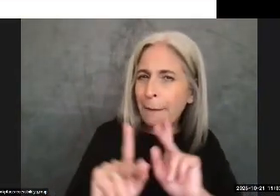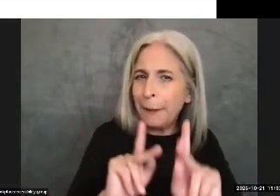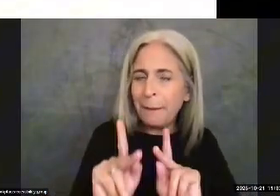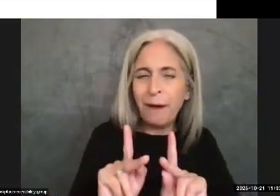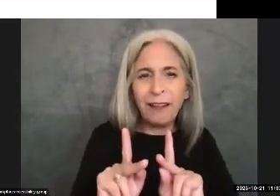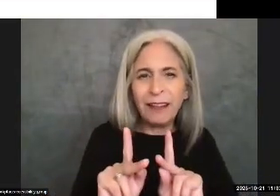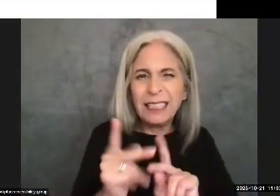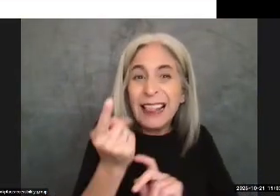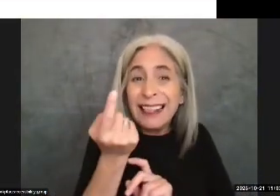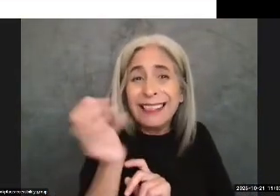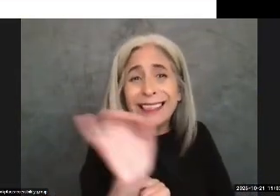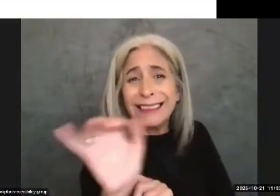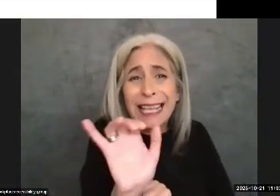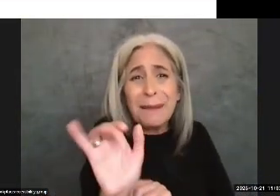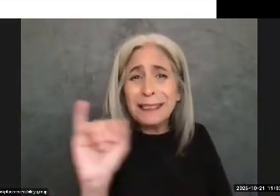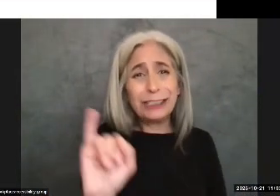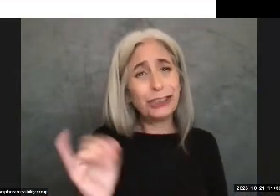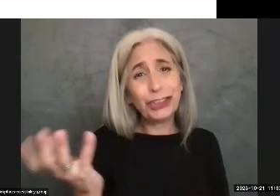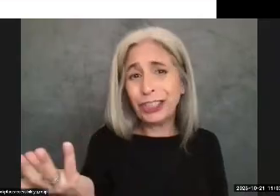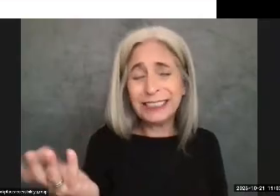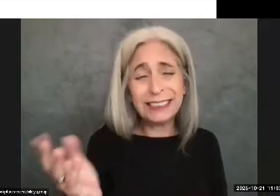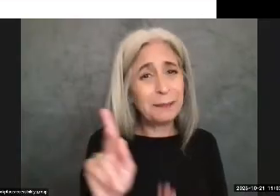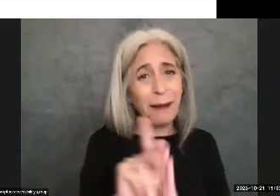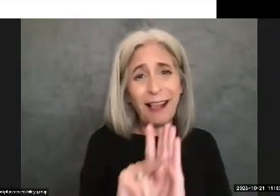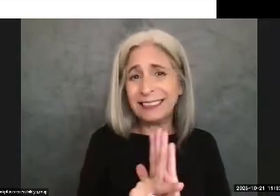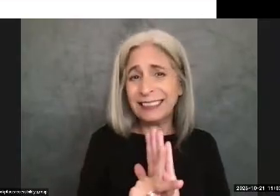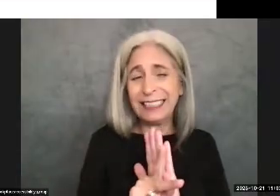Kathleen DeForest: Remind people that it's a little bit of an insurance policy.